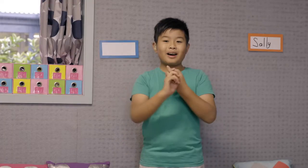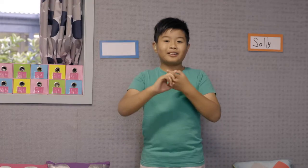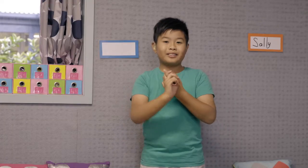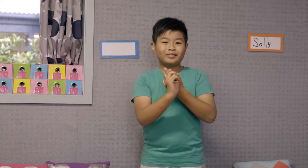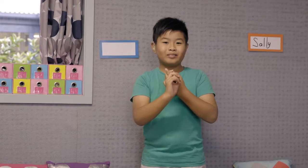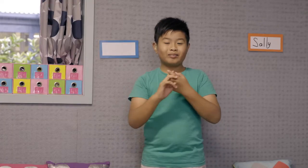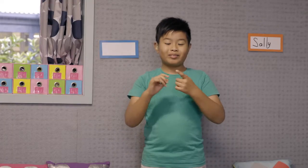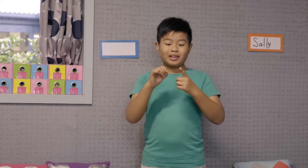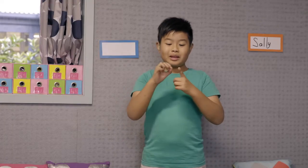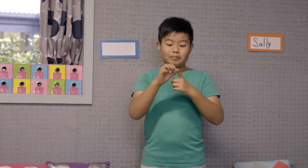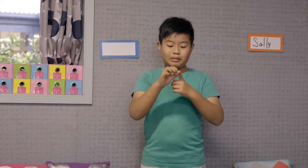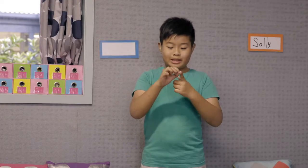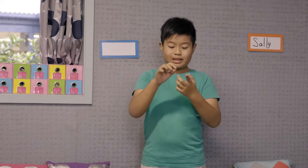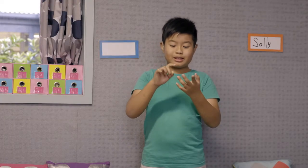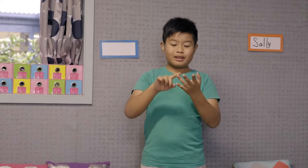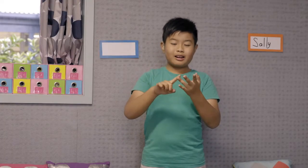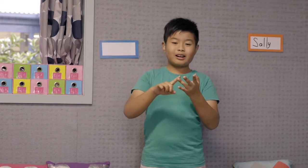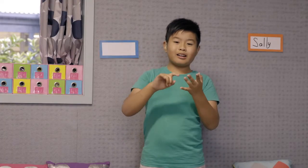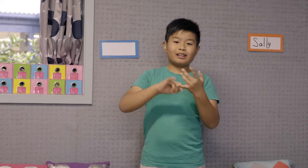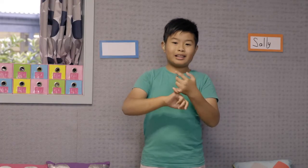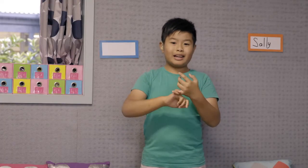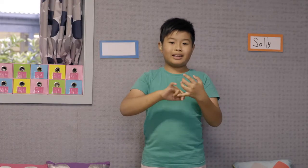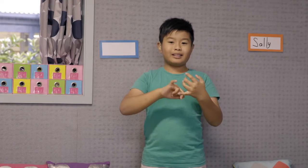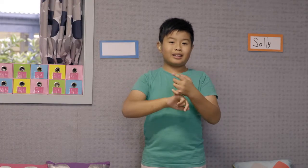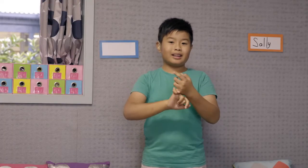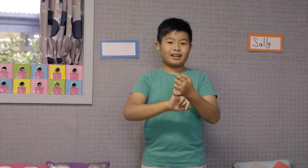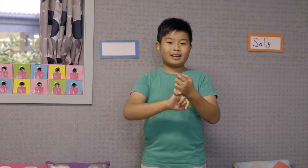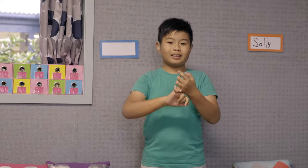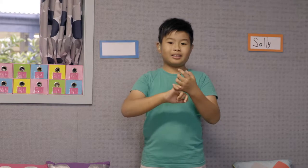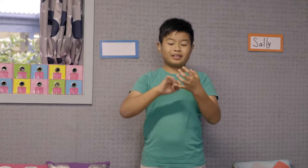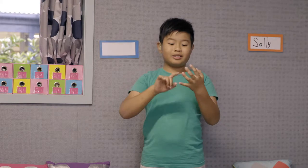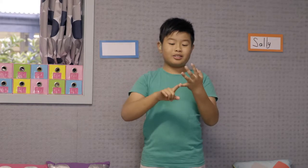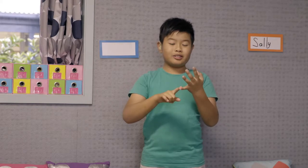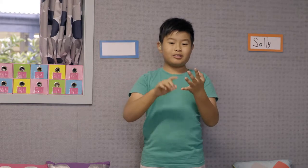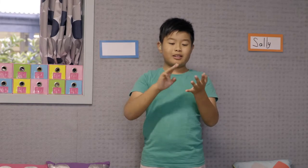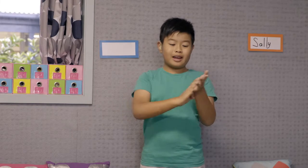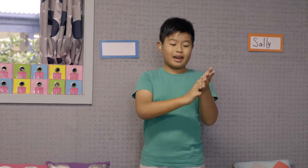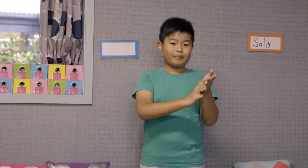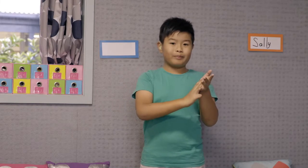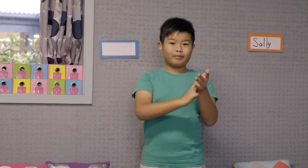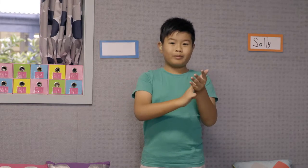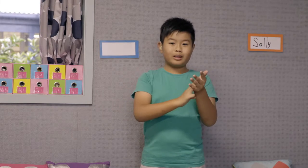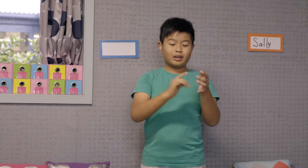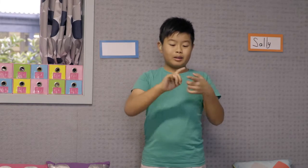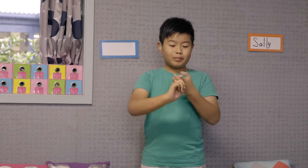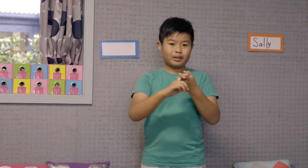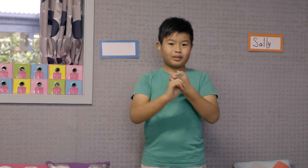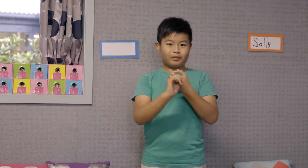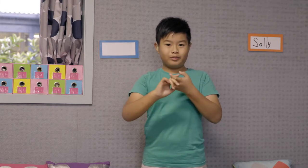Possum. P-O-S-S-U-M. Possum.